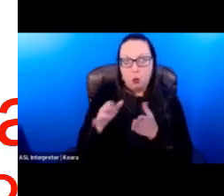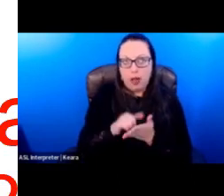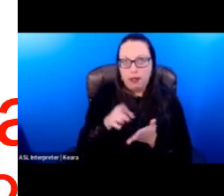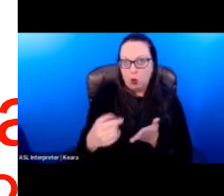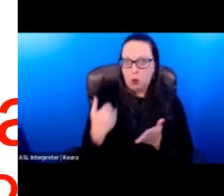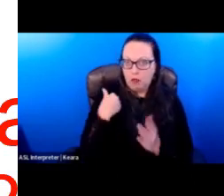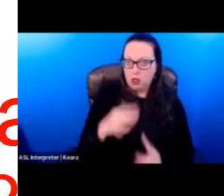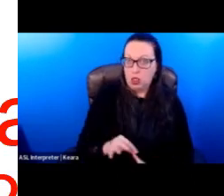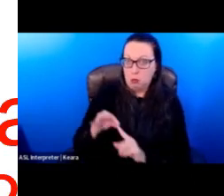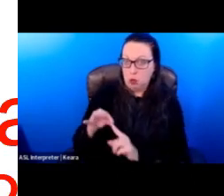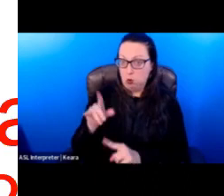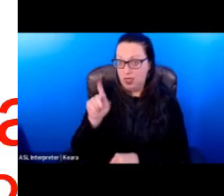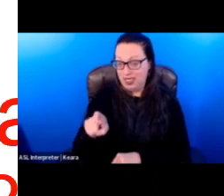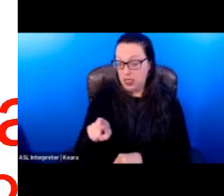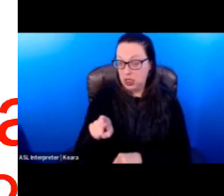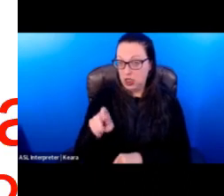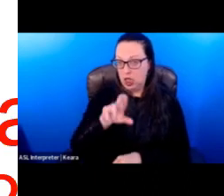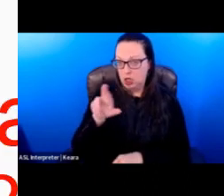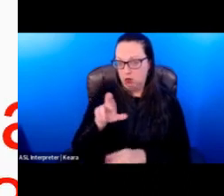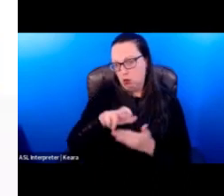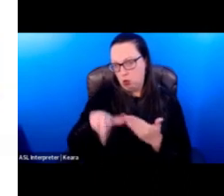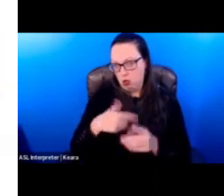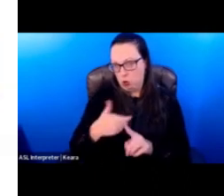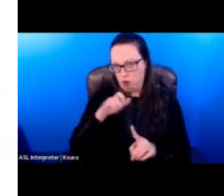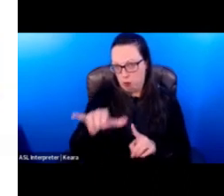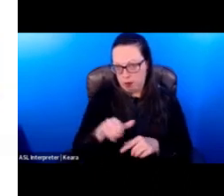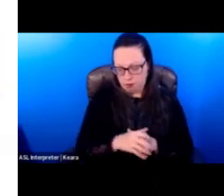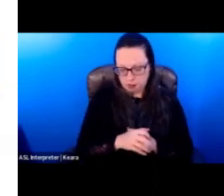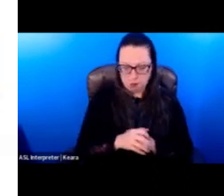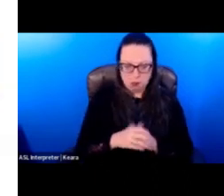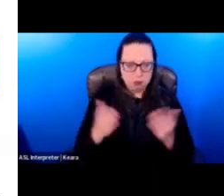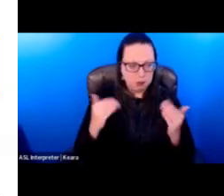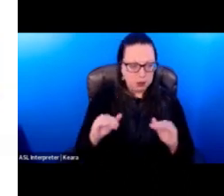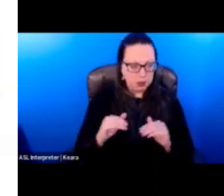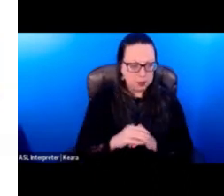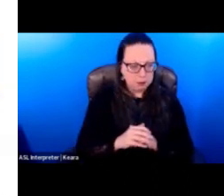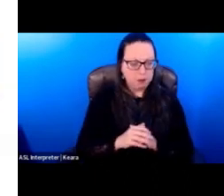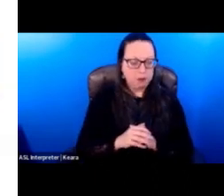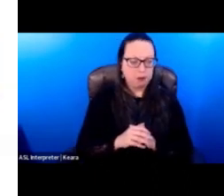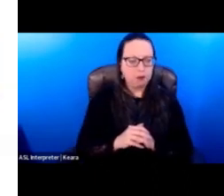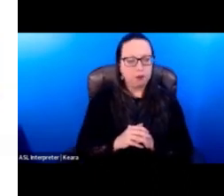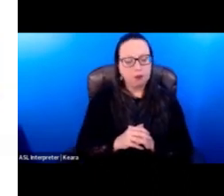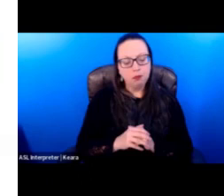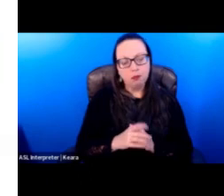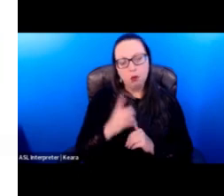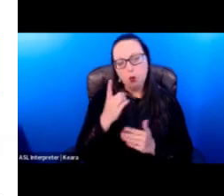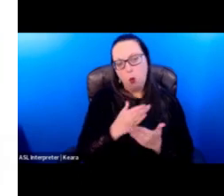needs as a result of it next. So one of the things and I'm gonna show you several graphs like